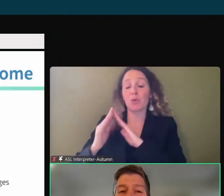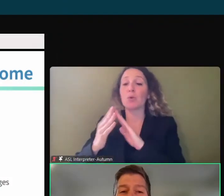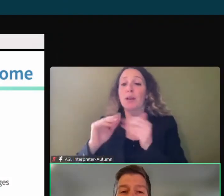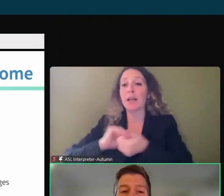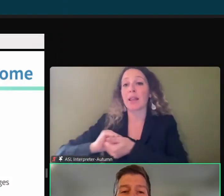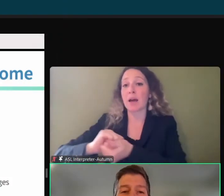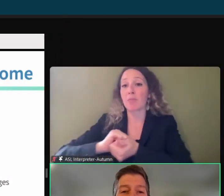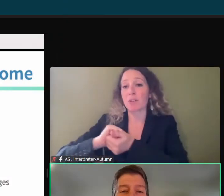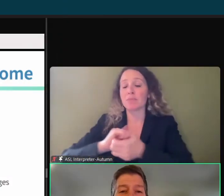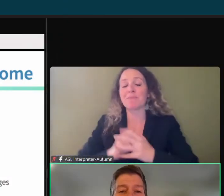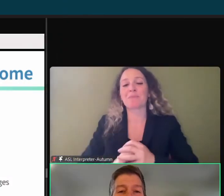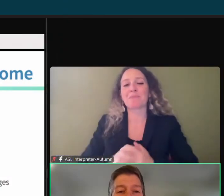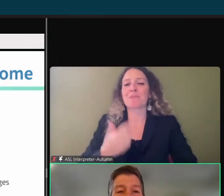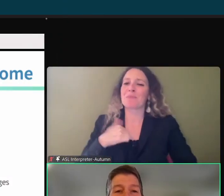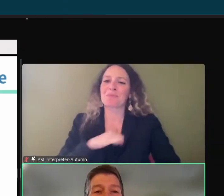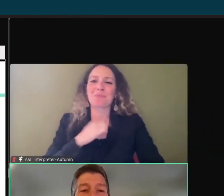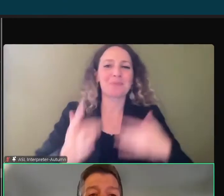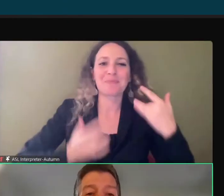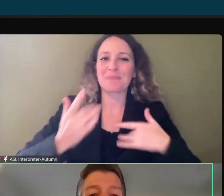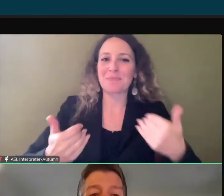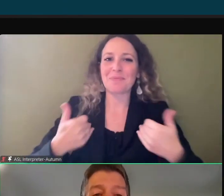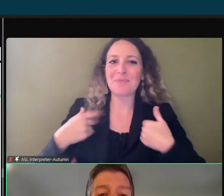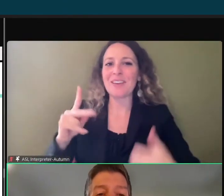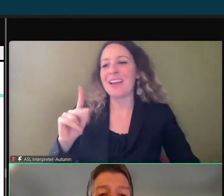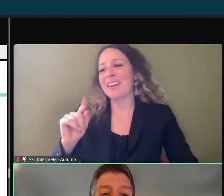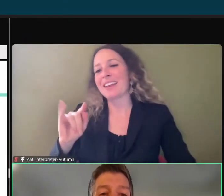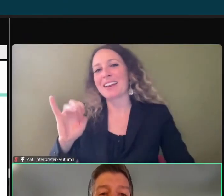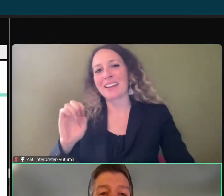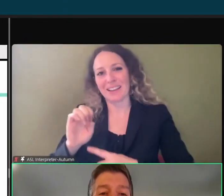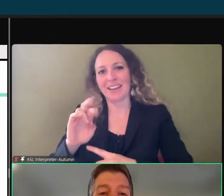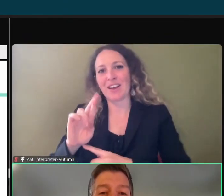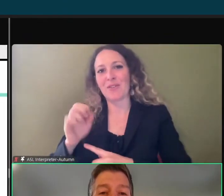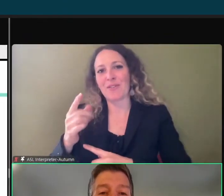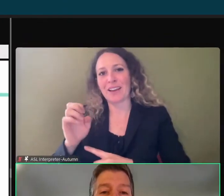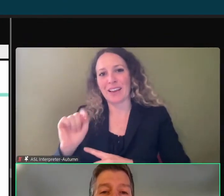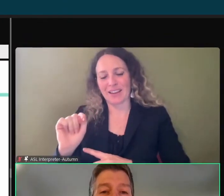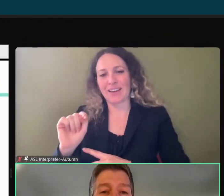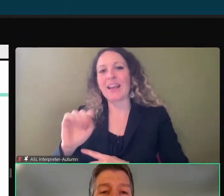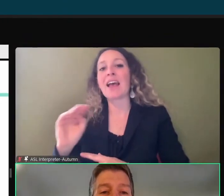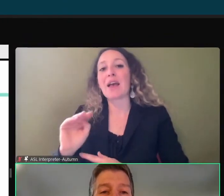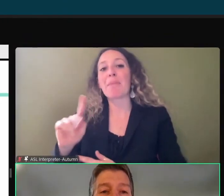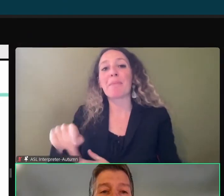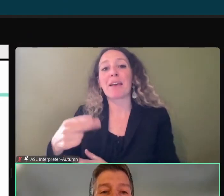We're so delighted to have Katie Reget, MPH, senior program specialist in clinical